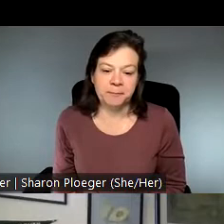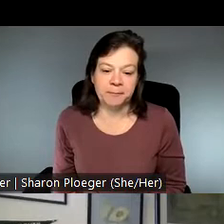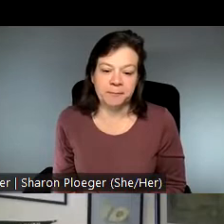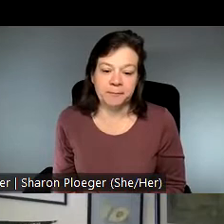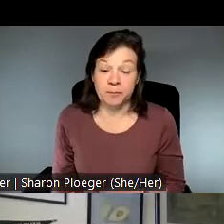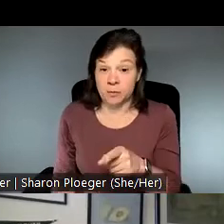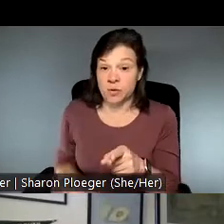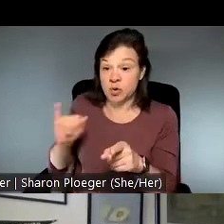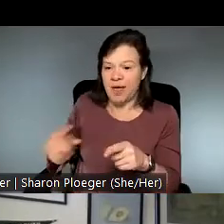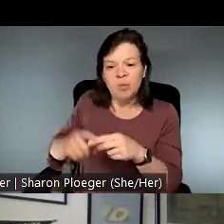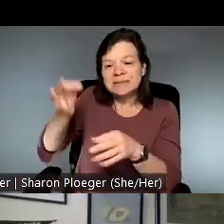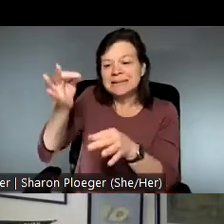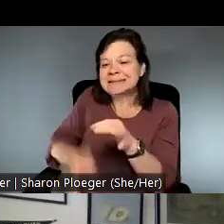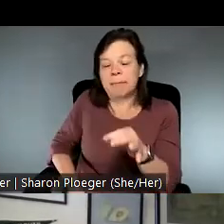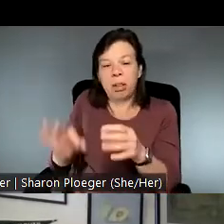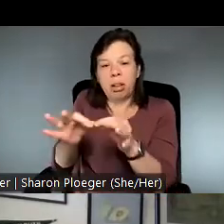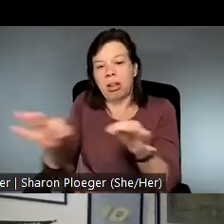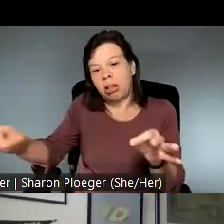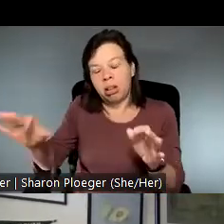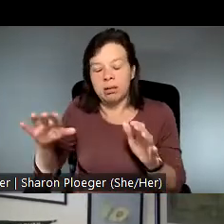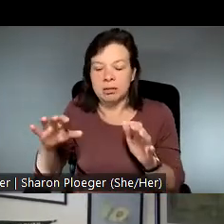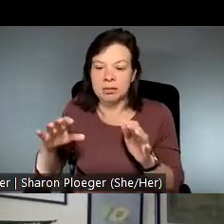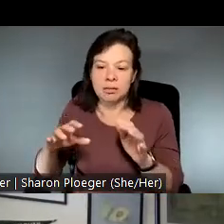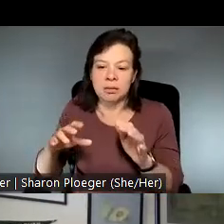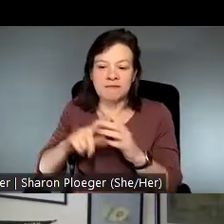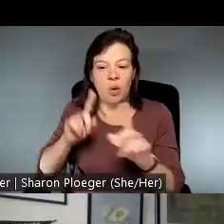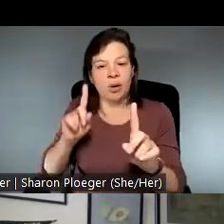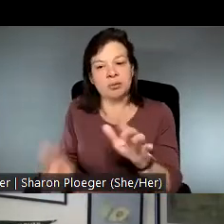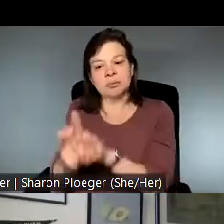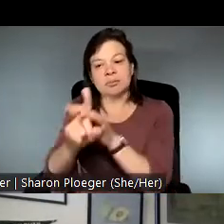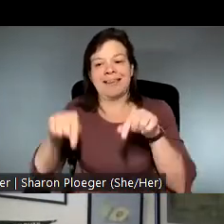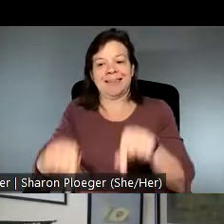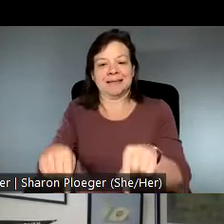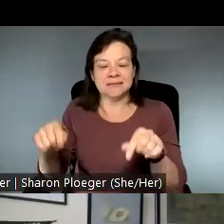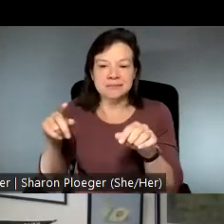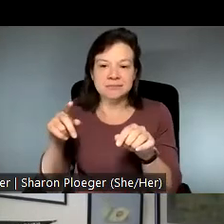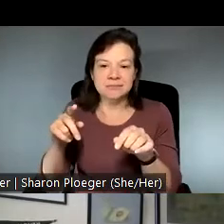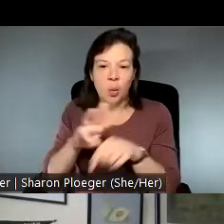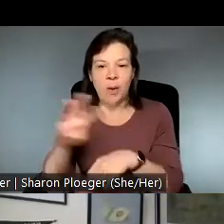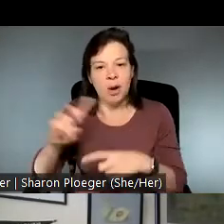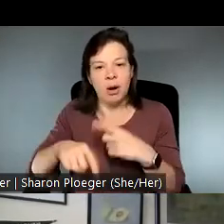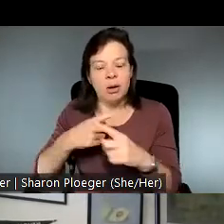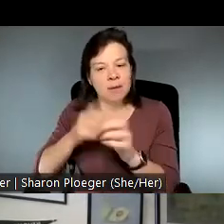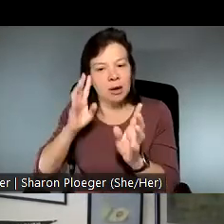So that was just a simple sentence for attending this webinar about creating accessible handouts.